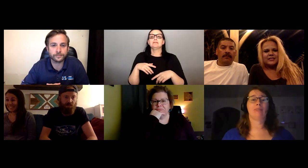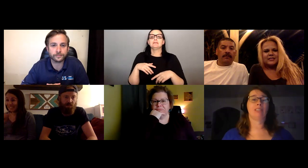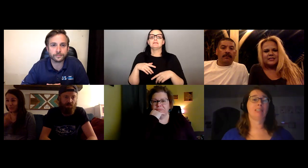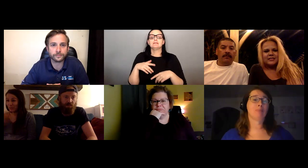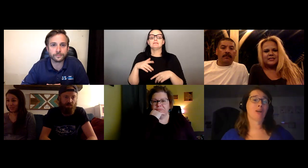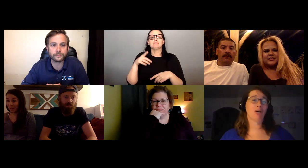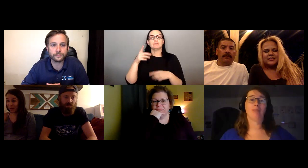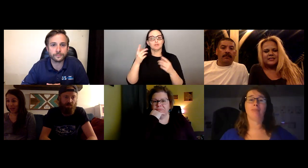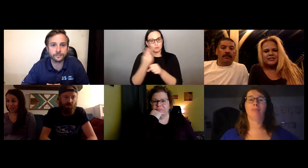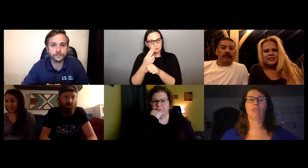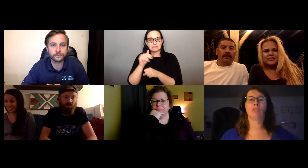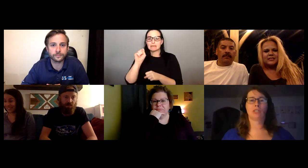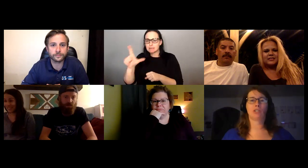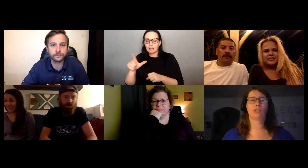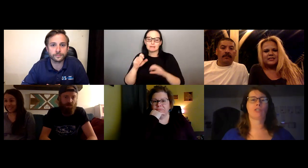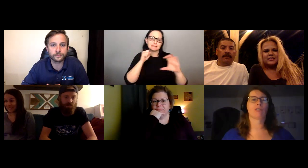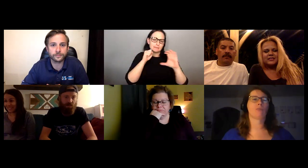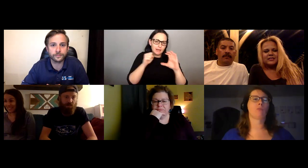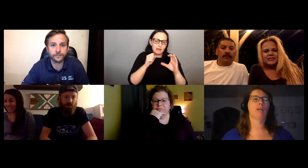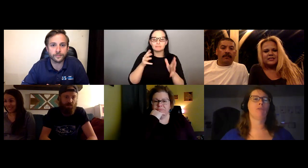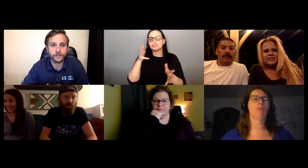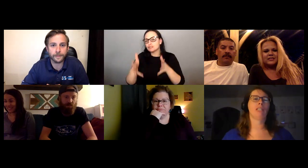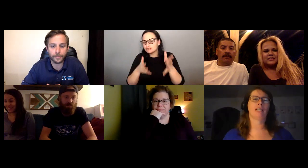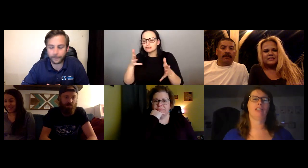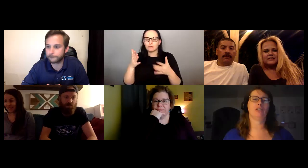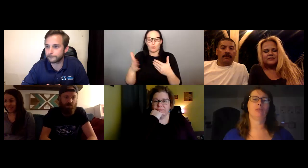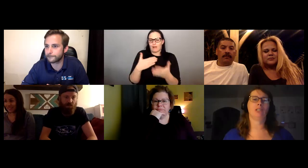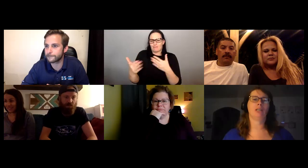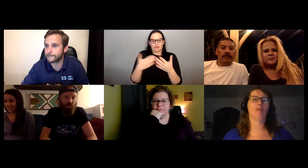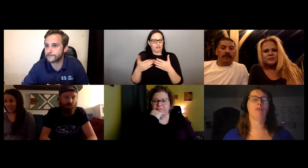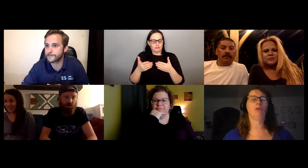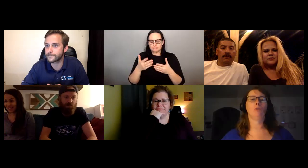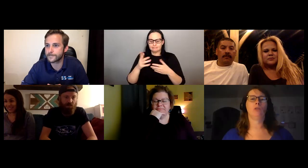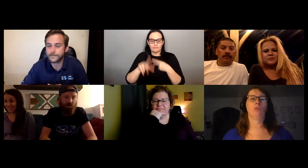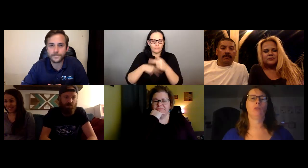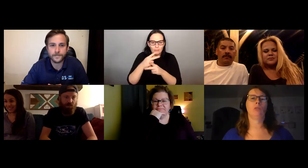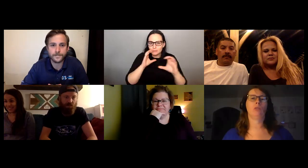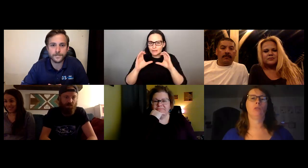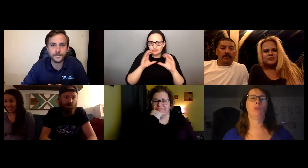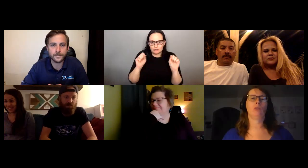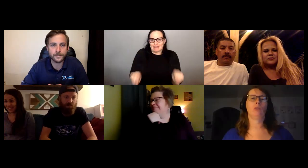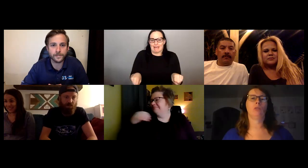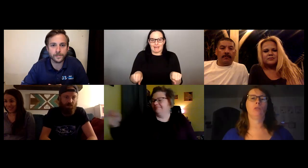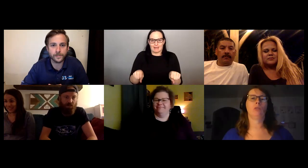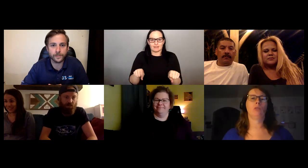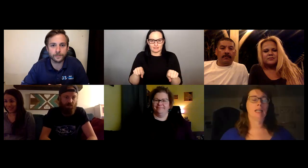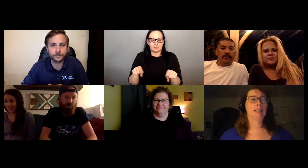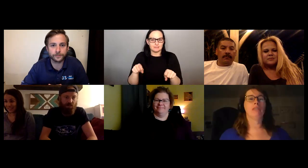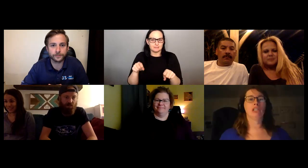simcom gestures whatever we can to communicate